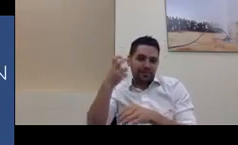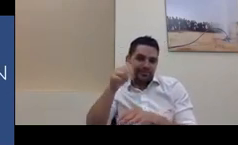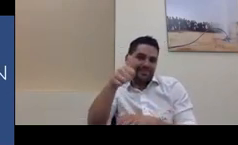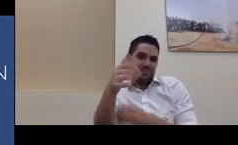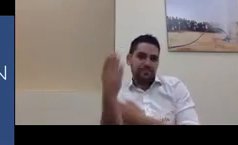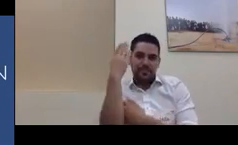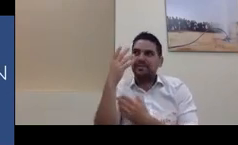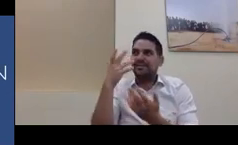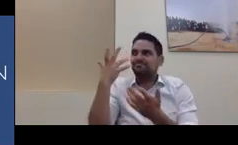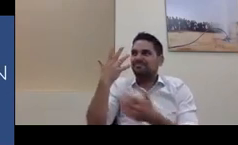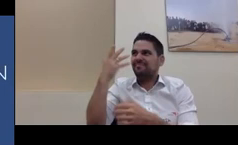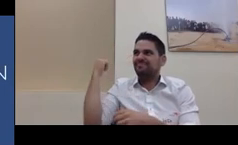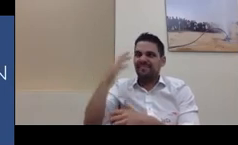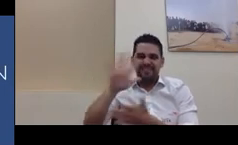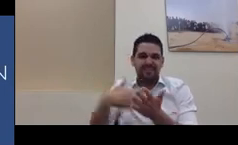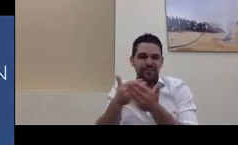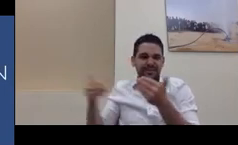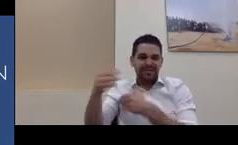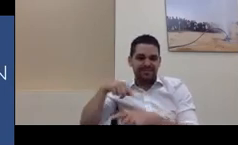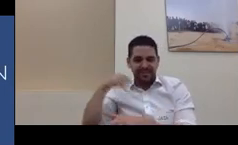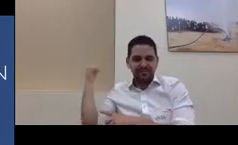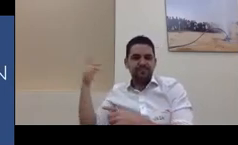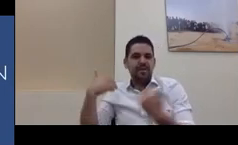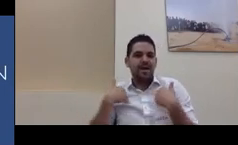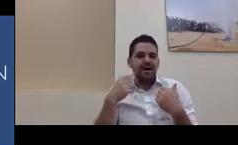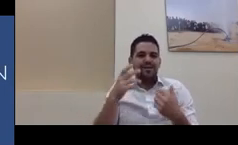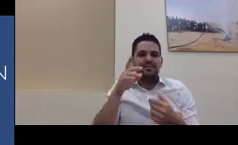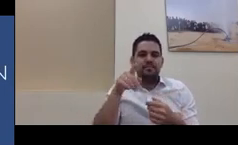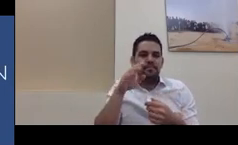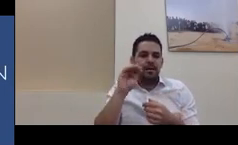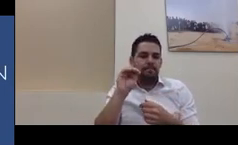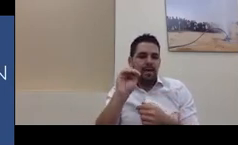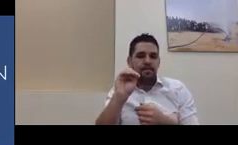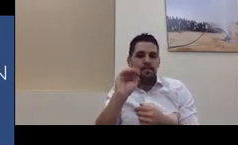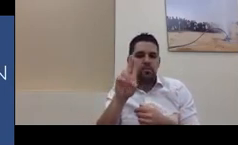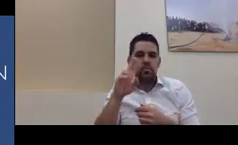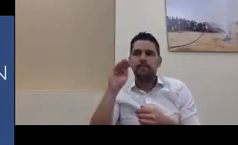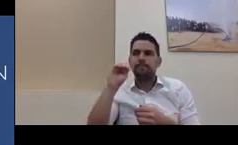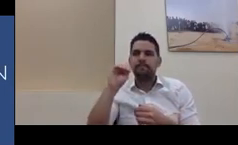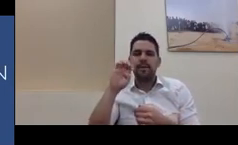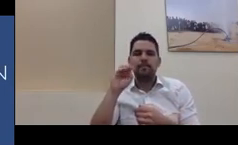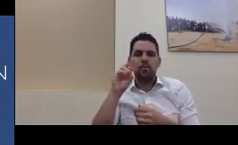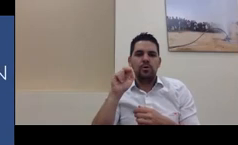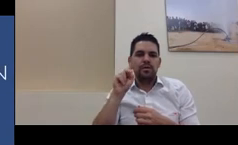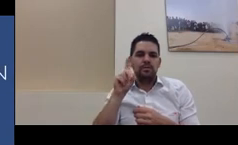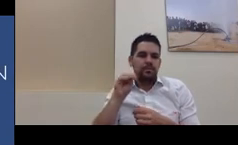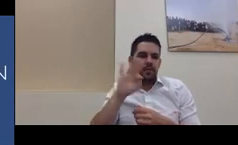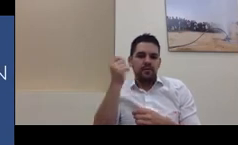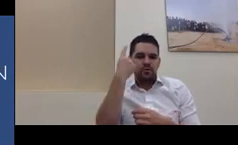in Morocco at 10 in the morning, so there are five hours ahead of us. We had a MOU which is a memorandum